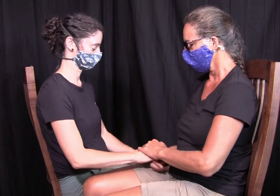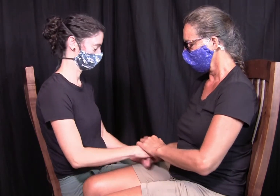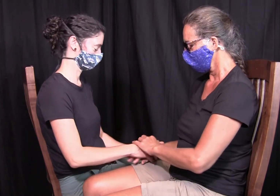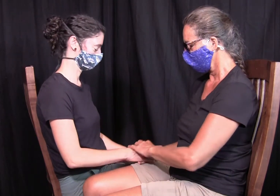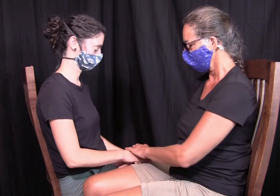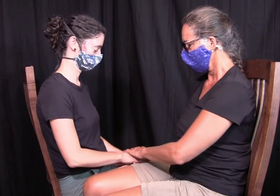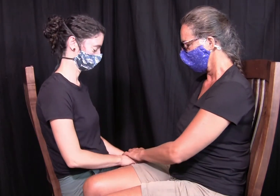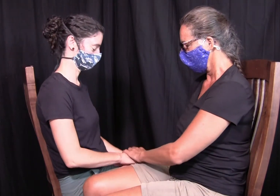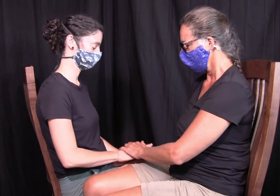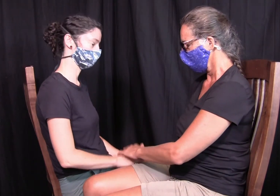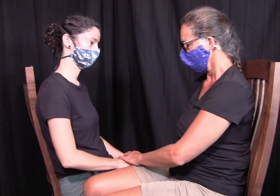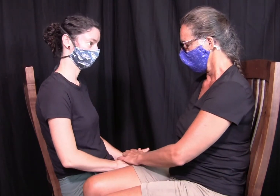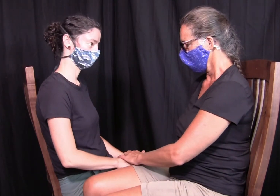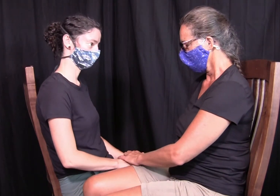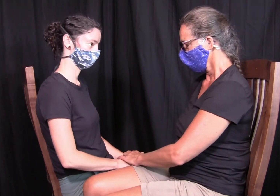You're slowly moving my hand to your leg.